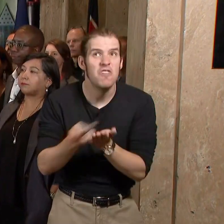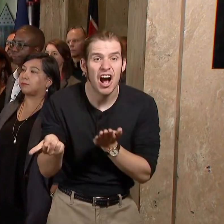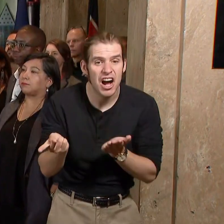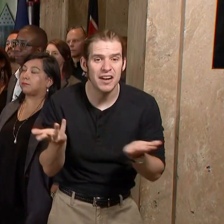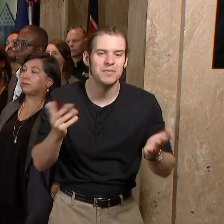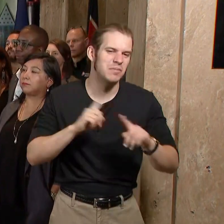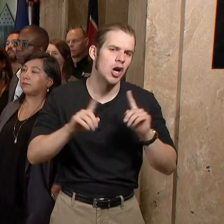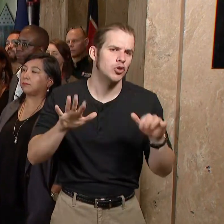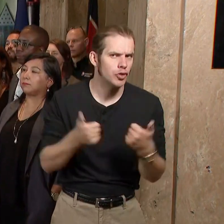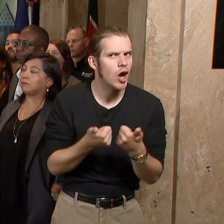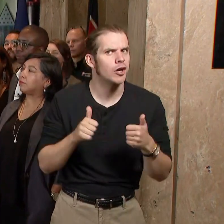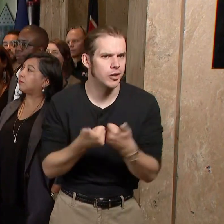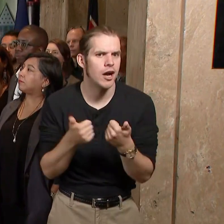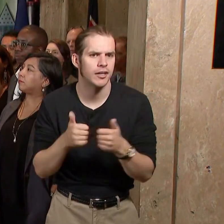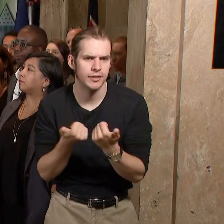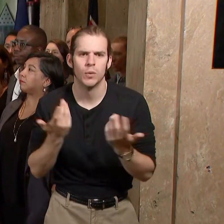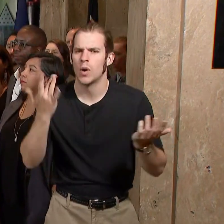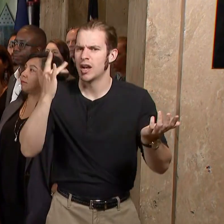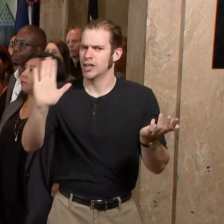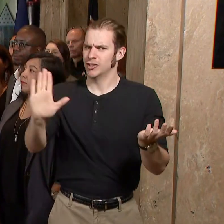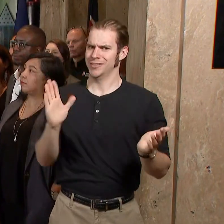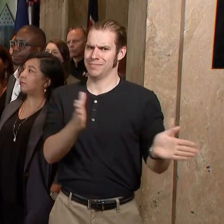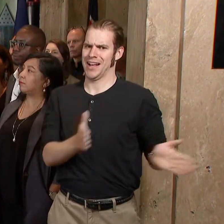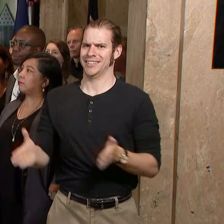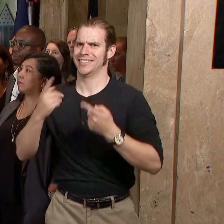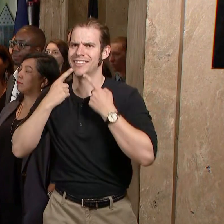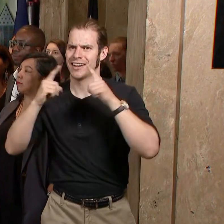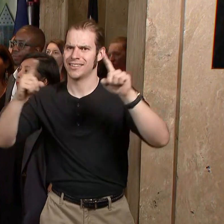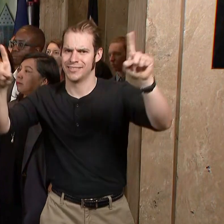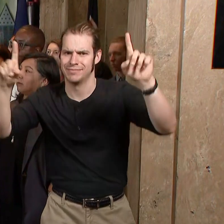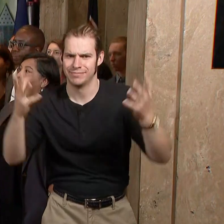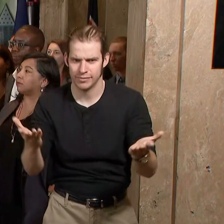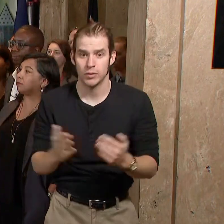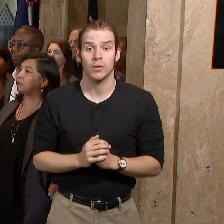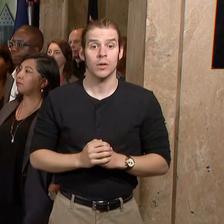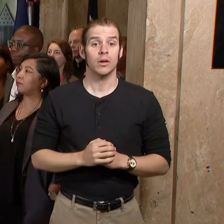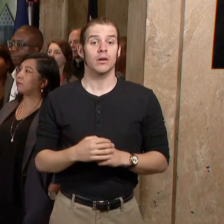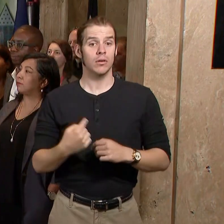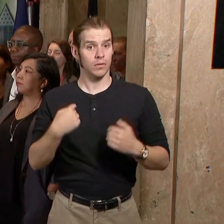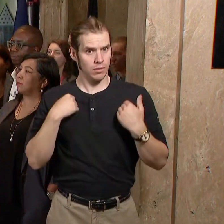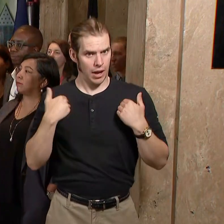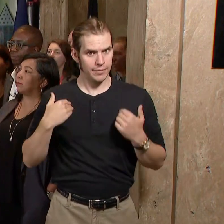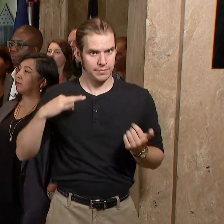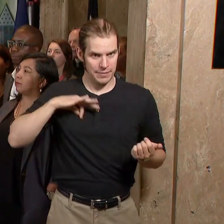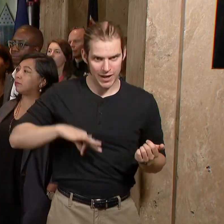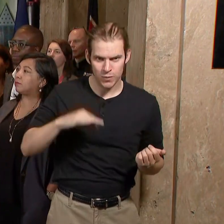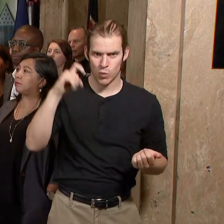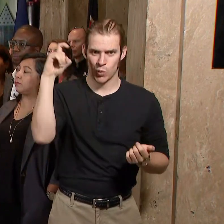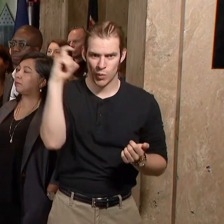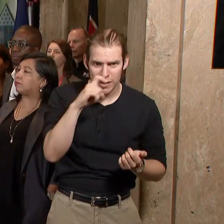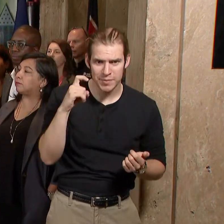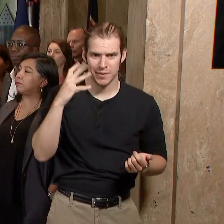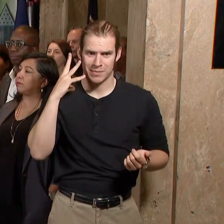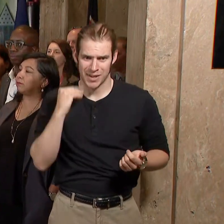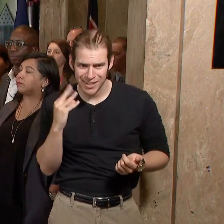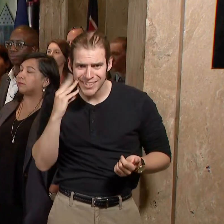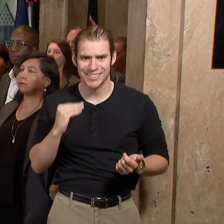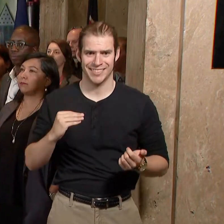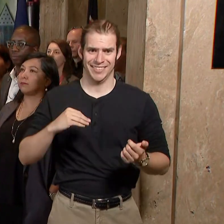I think we have the benefit of of the wisdom of our past experience over the last 10 years. And a lot of leaders in this building, including folks at host, have led a lot of really compelling